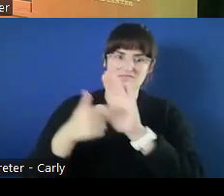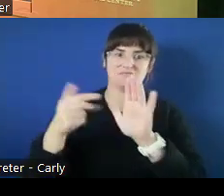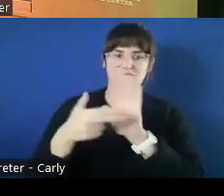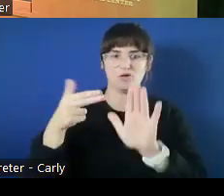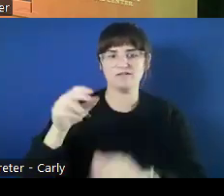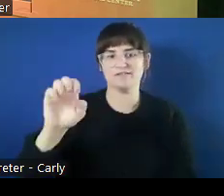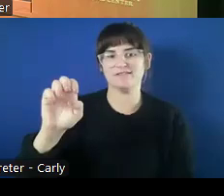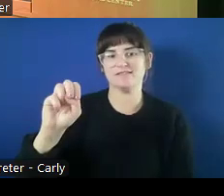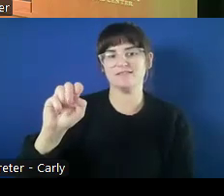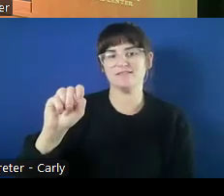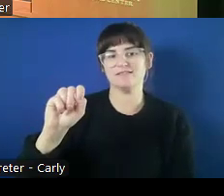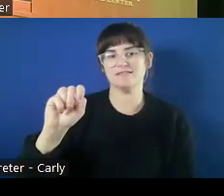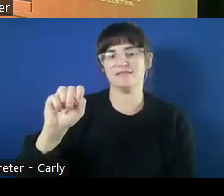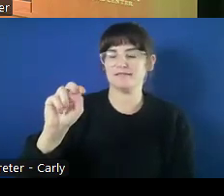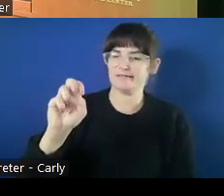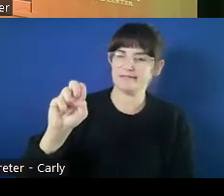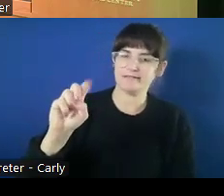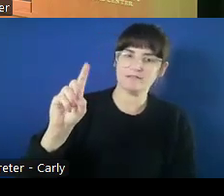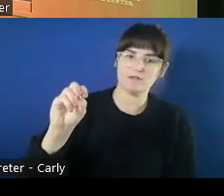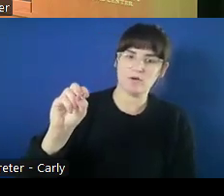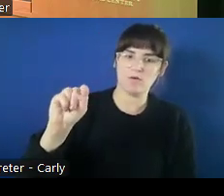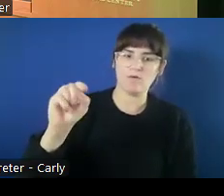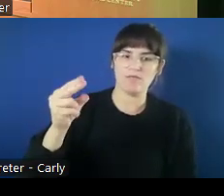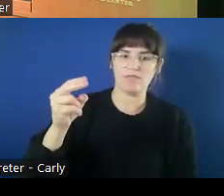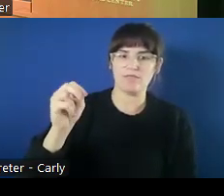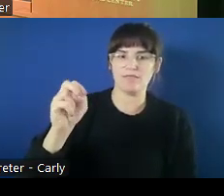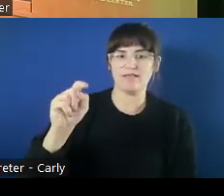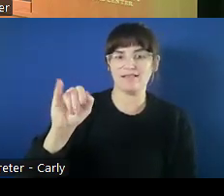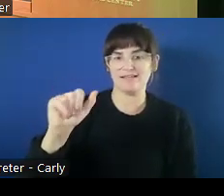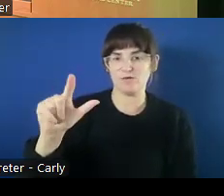is kind of the inner lining of your arteries that kind of go to your heart and to all of the other